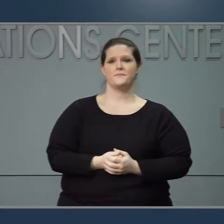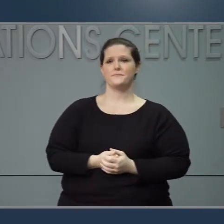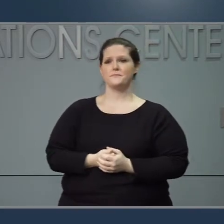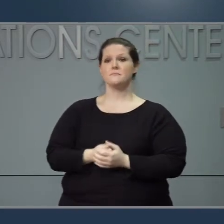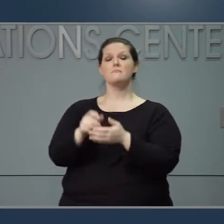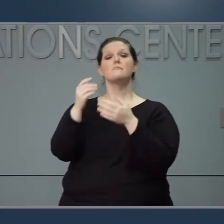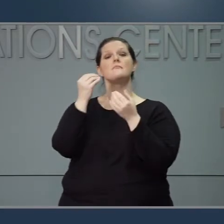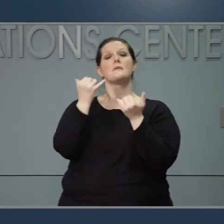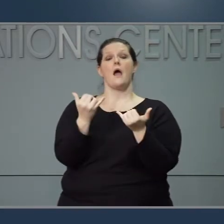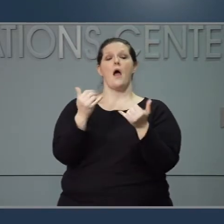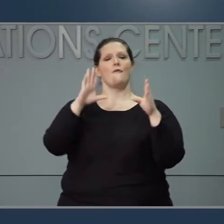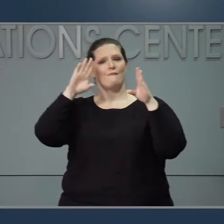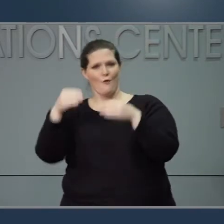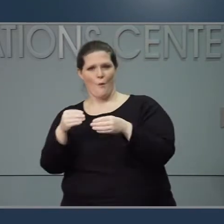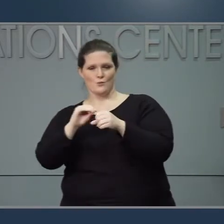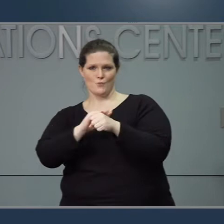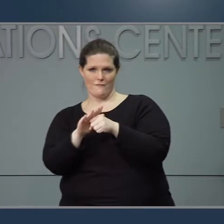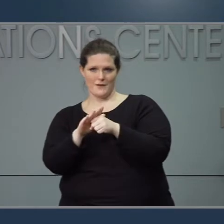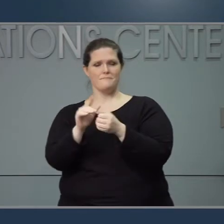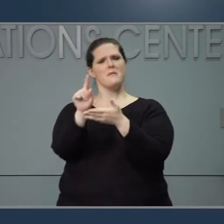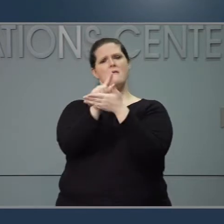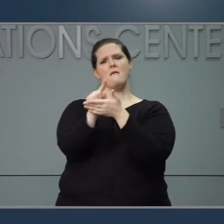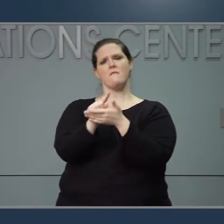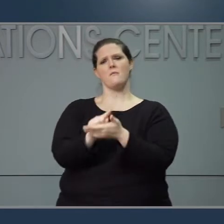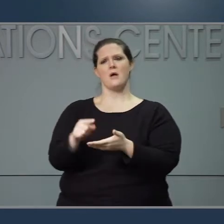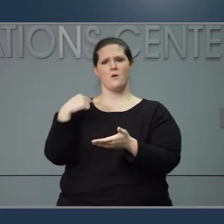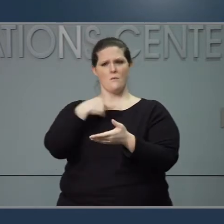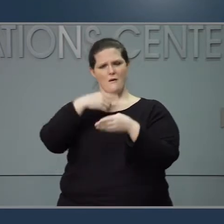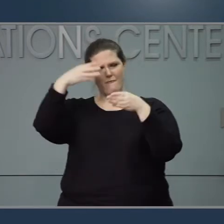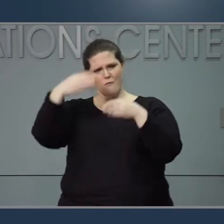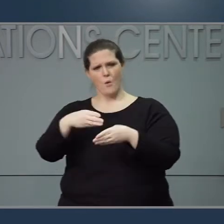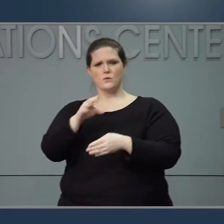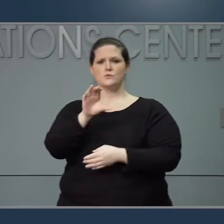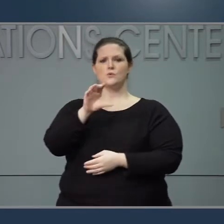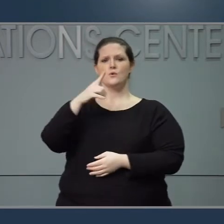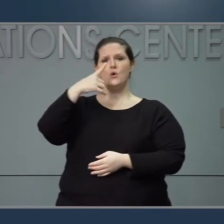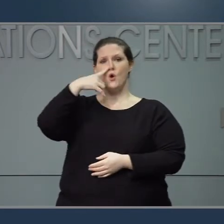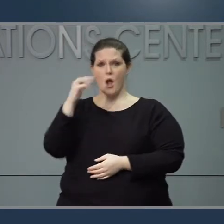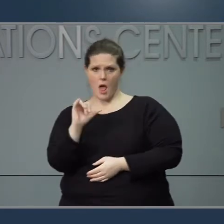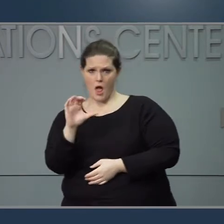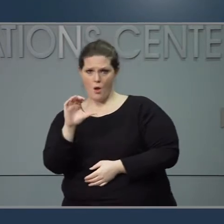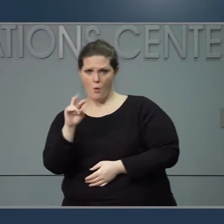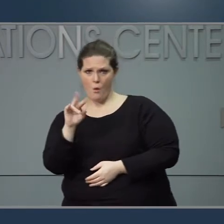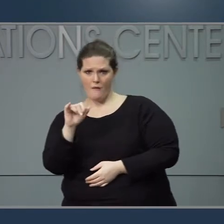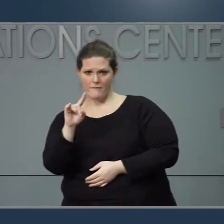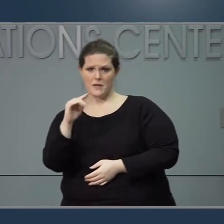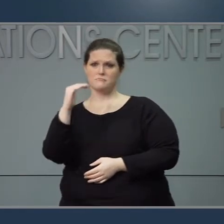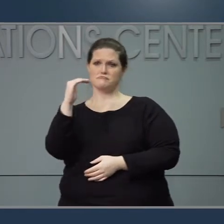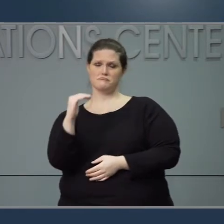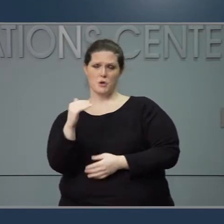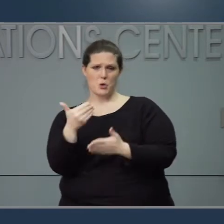DAÑADO A LA COMUNIDAD, ¿QUÉ OPINA DE ESTO? Gov. Cooper: ESTA PANDEMIA SE HA LLEVADO A MUCHAS PERSONAS QUE